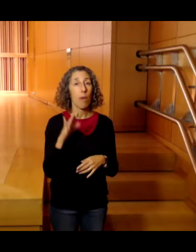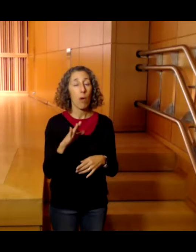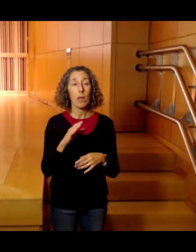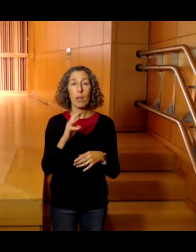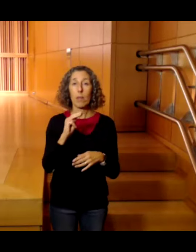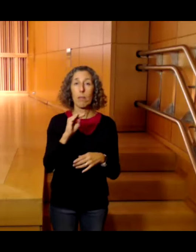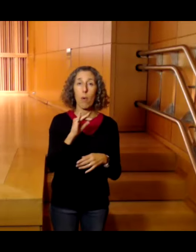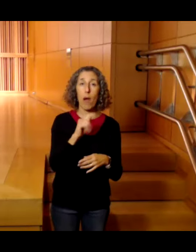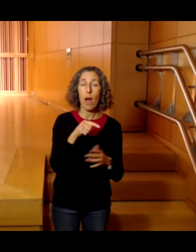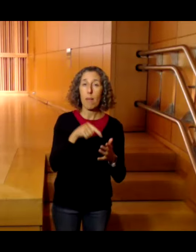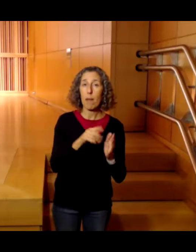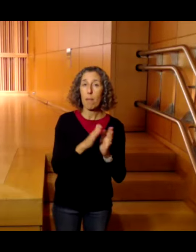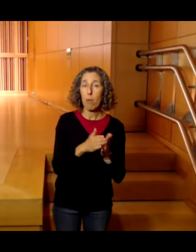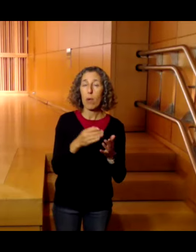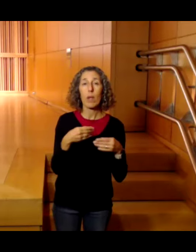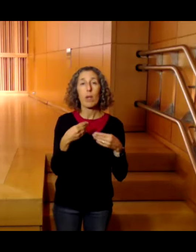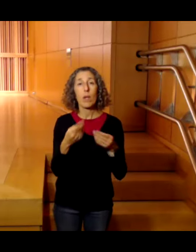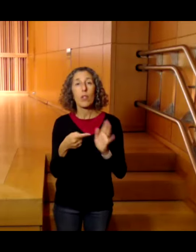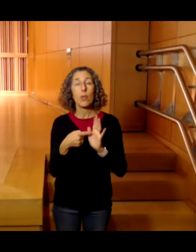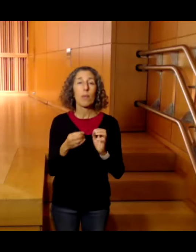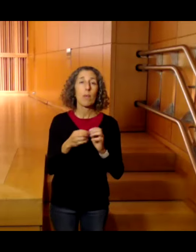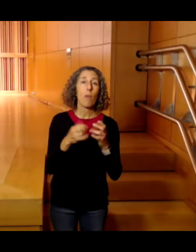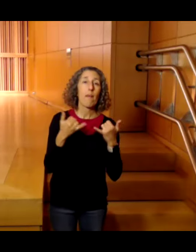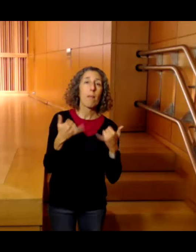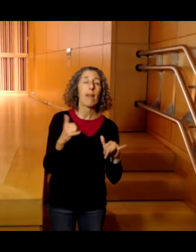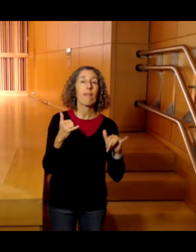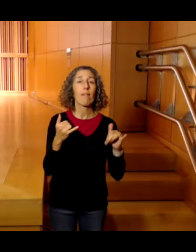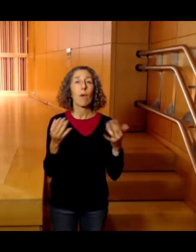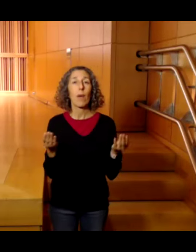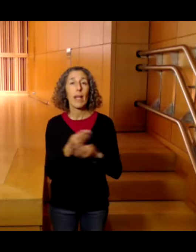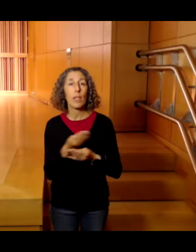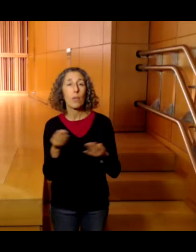was a type of promiscuous intermingling. Particularly in our cultural lives.